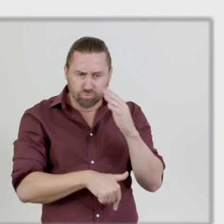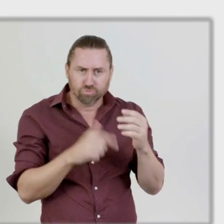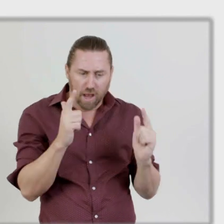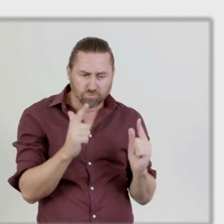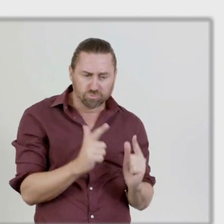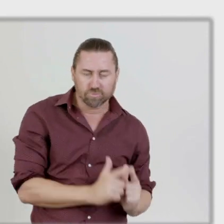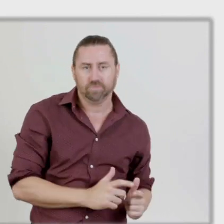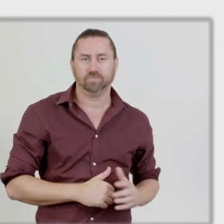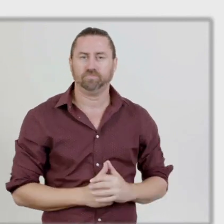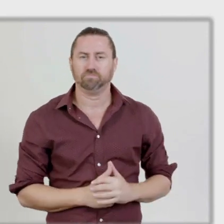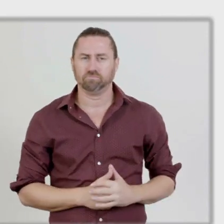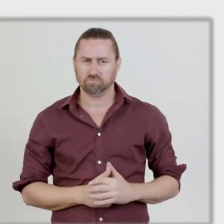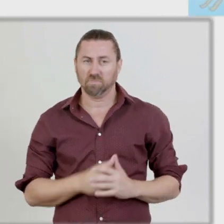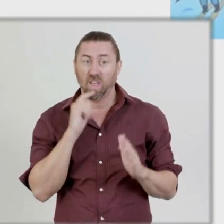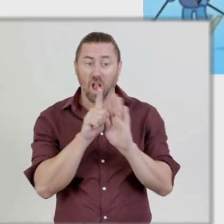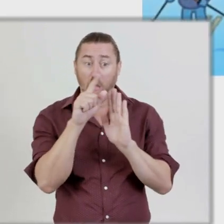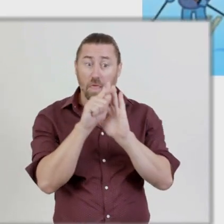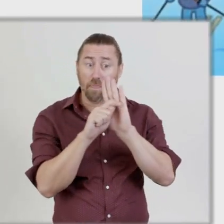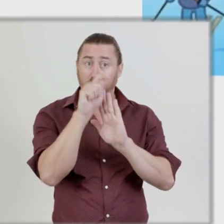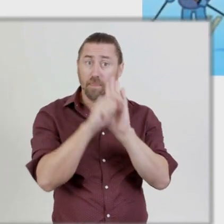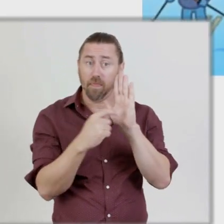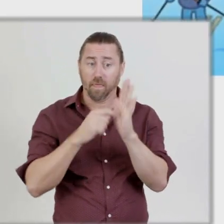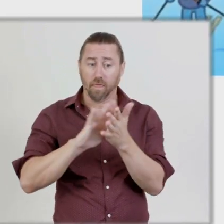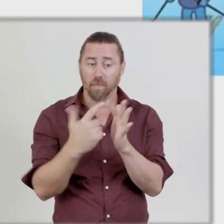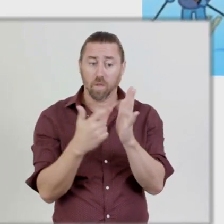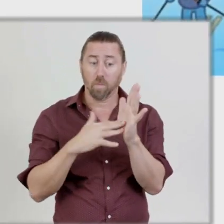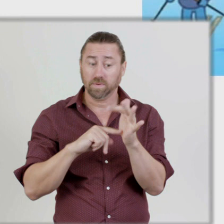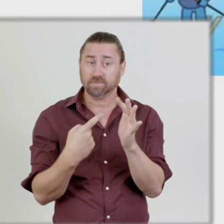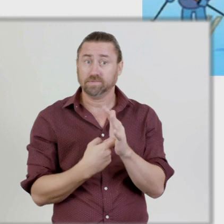The positive and negative numbers on a thermometer are also set out vertically.